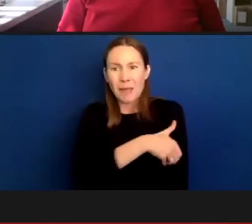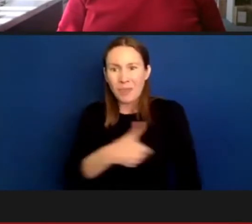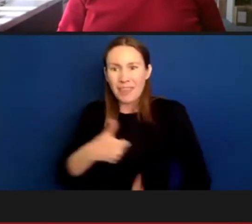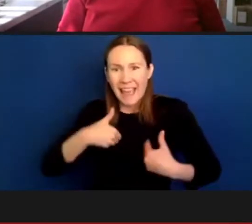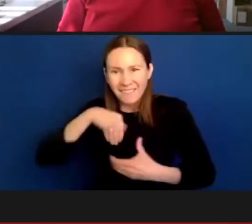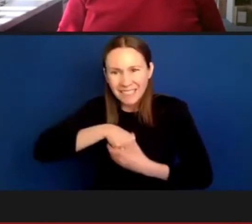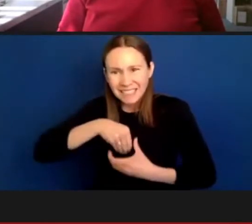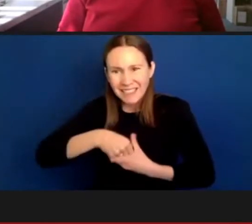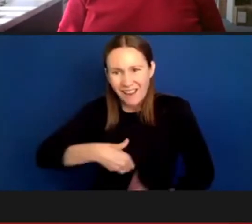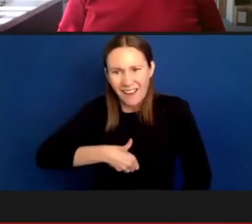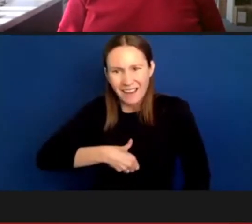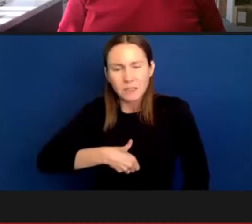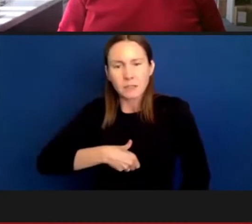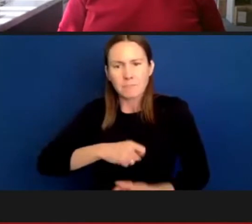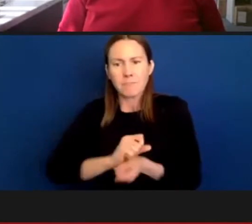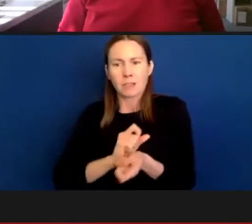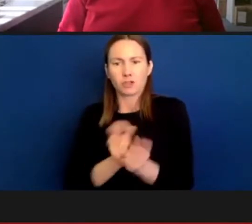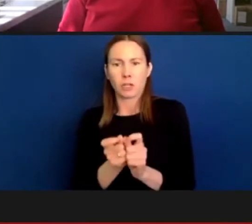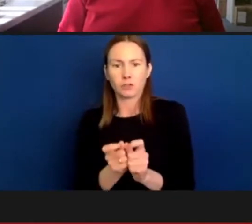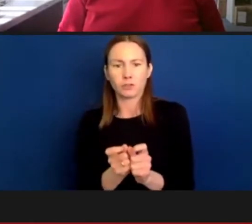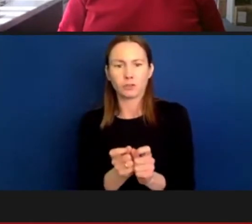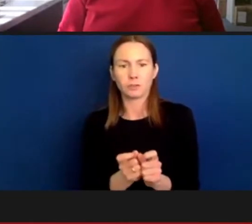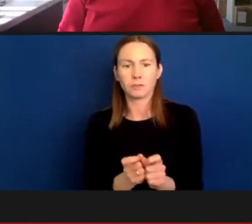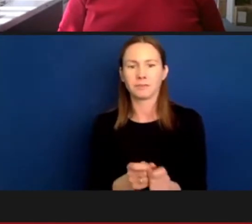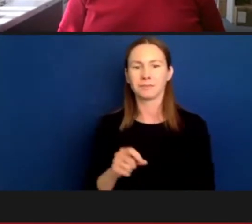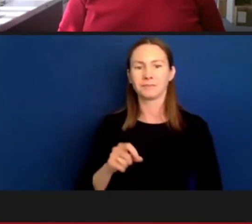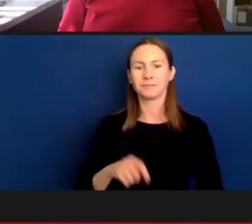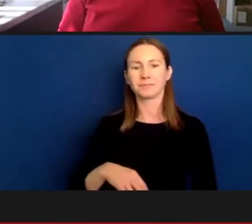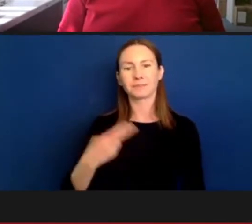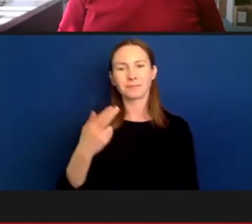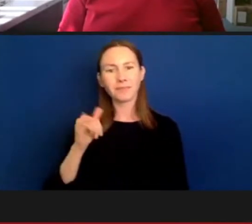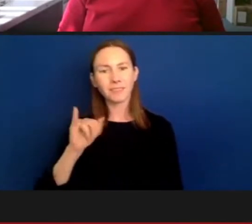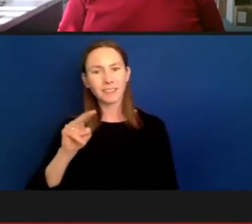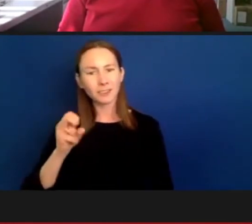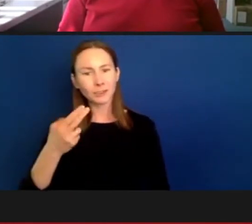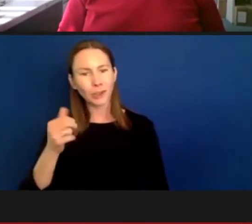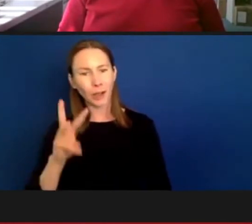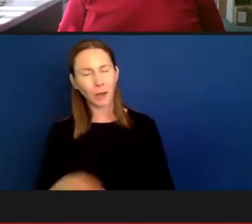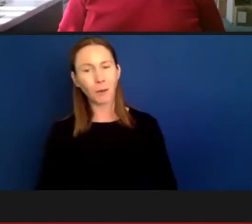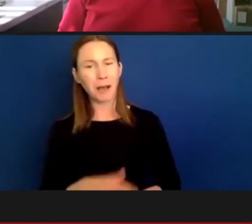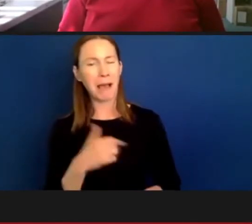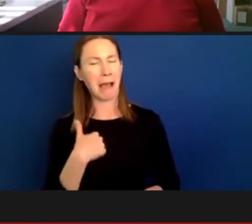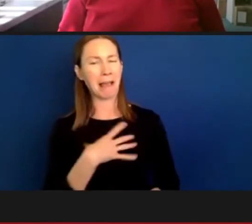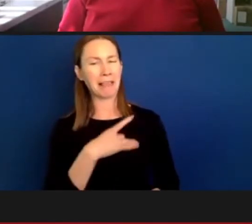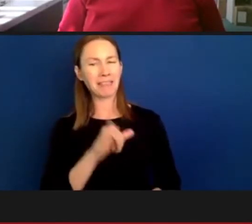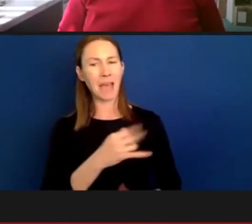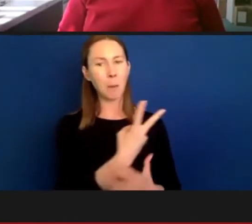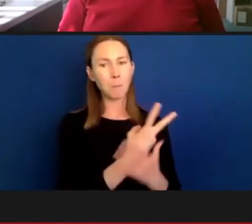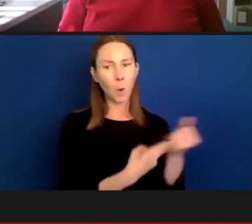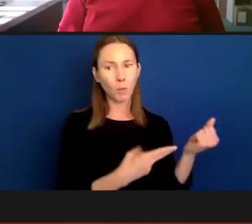Adding onto this both/and mentality we’re getting into.